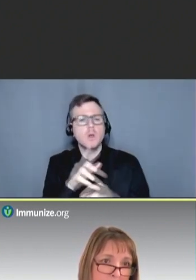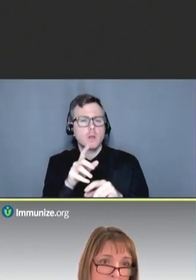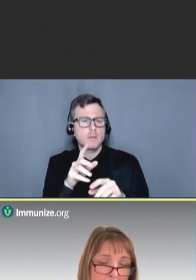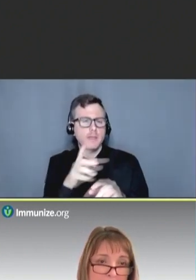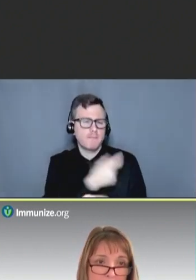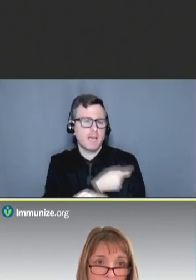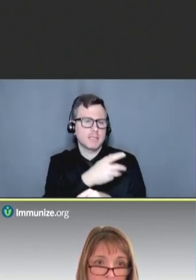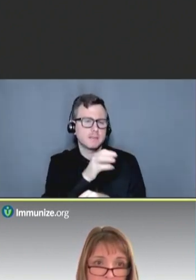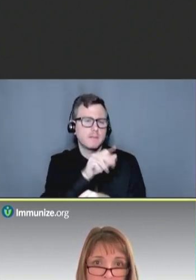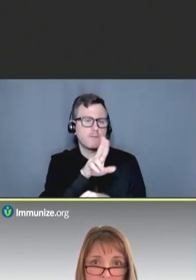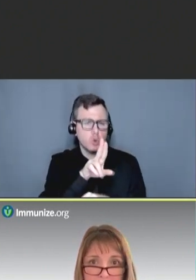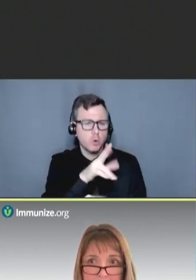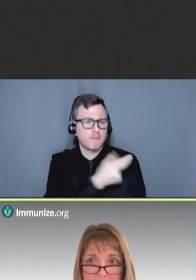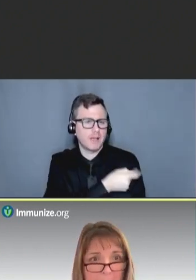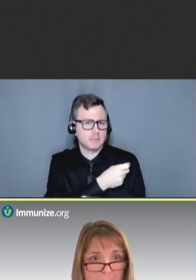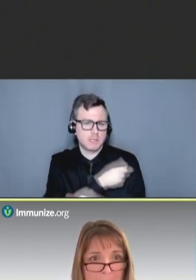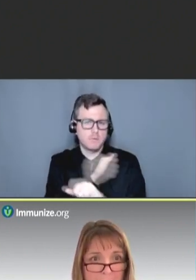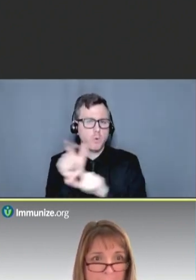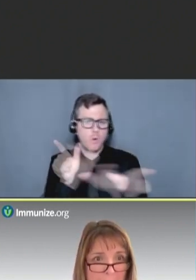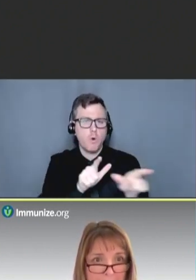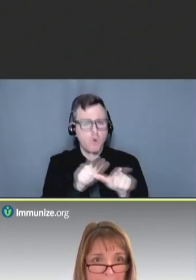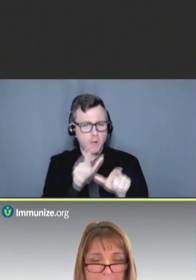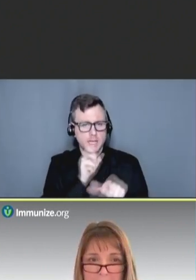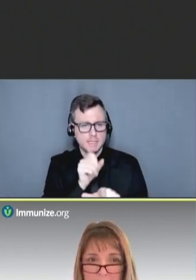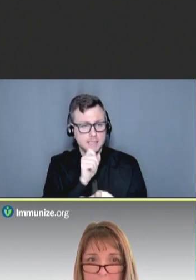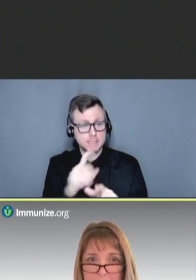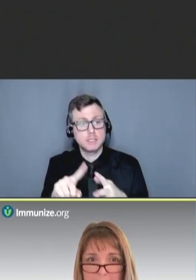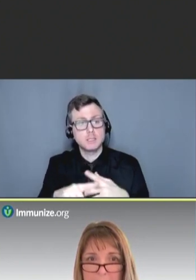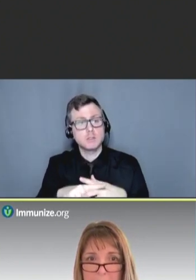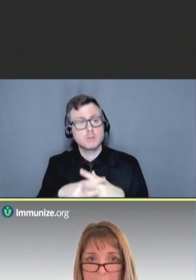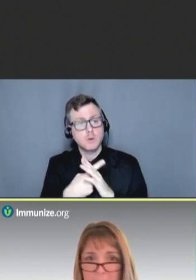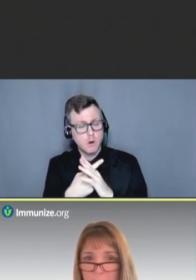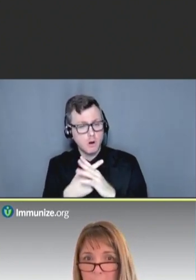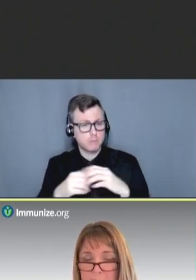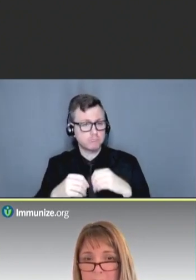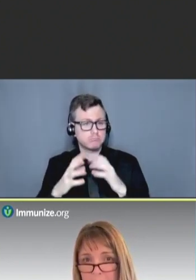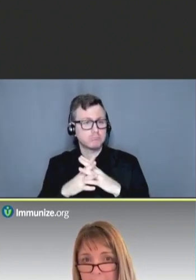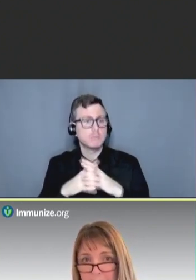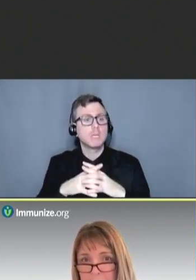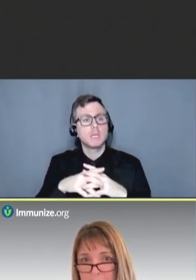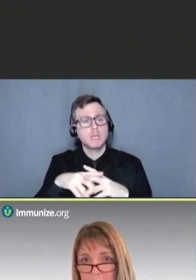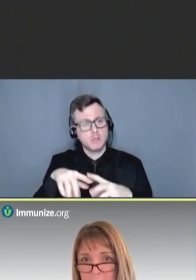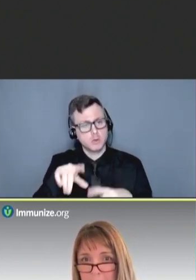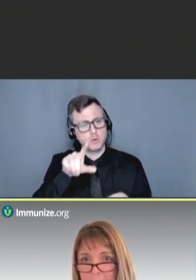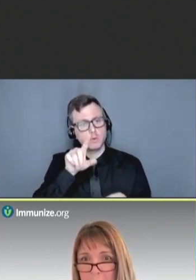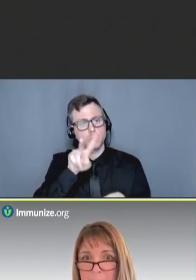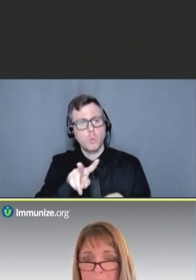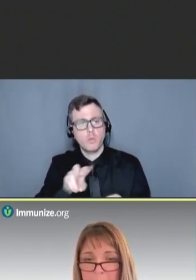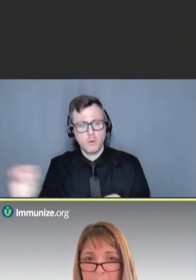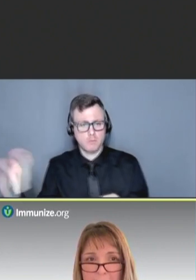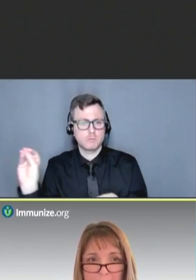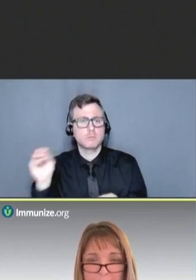The Summit started in about the year 2000 in response to influenza vaccine supply issues